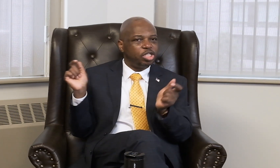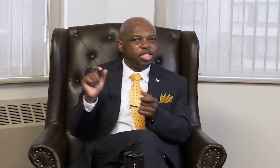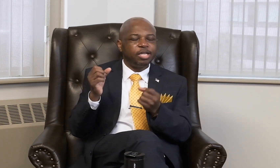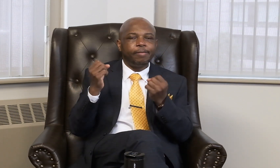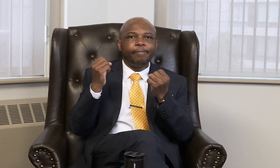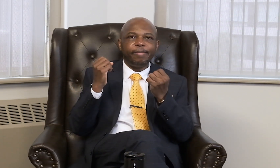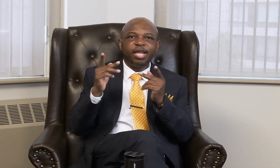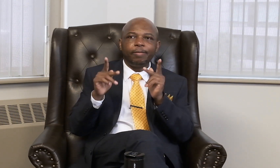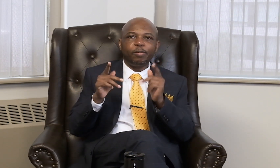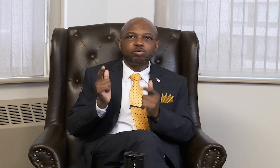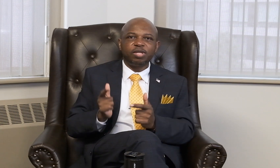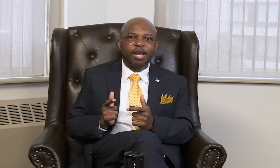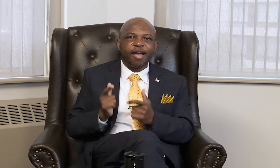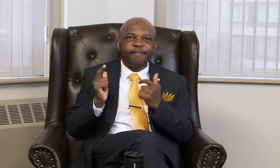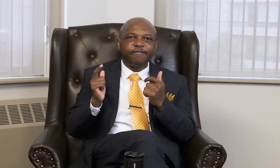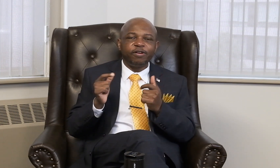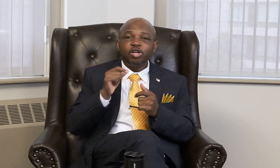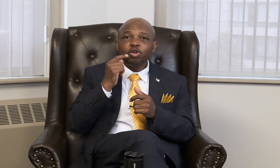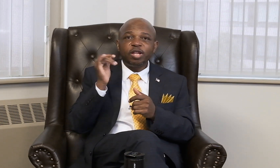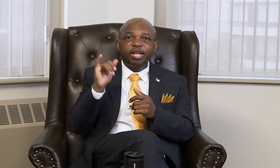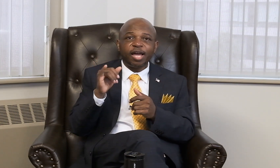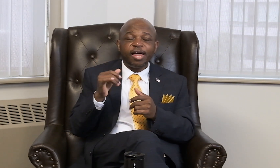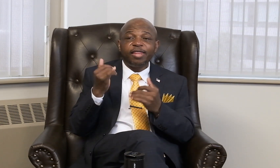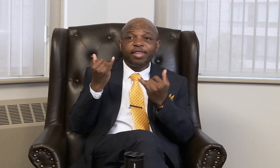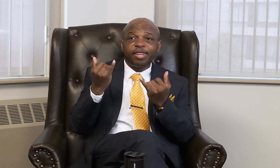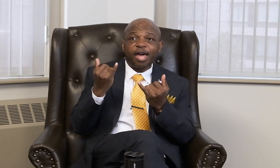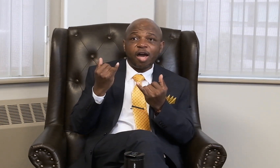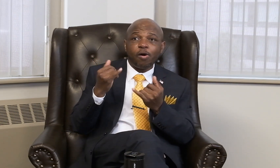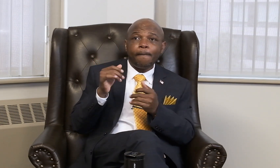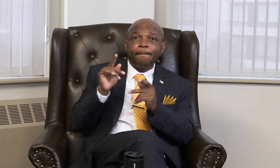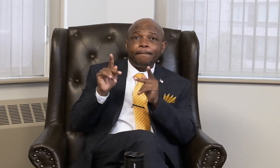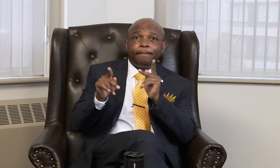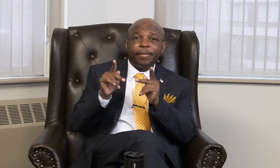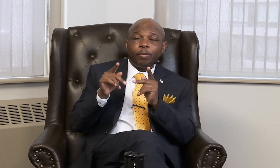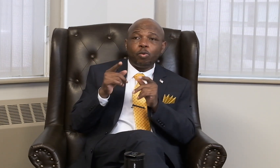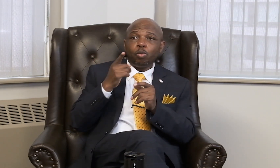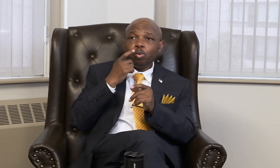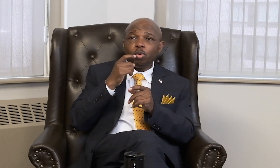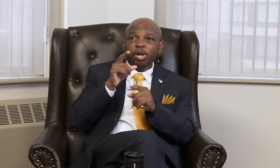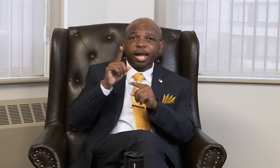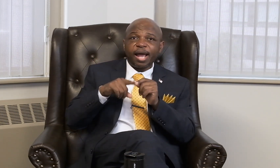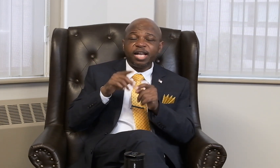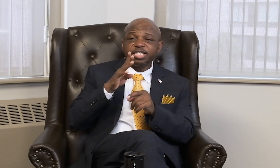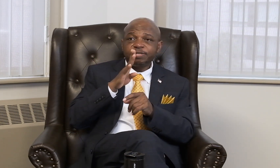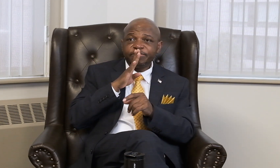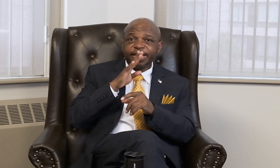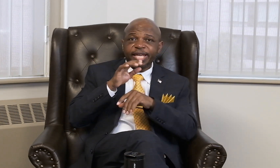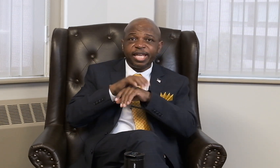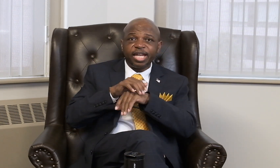a powerful tool that has transformed the lives of many individuals whose native language is not